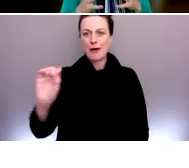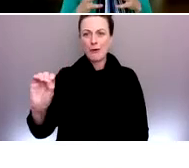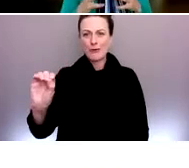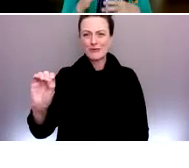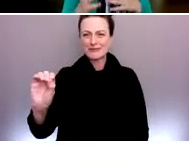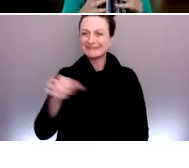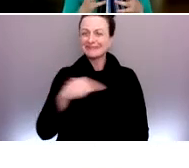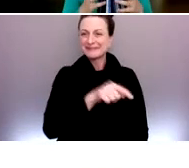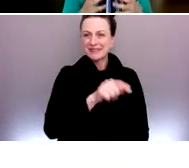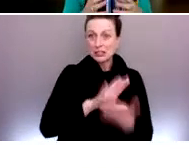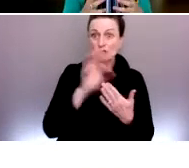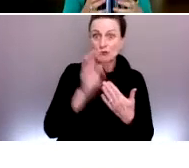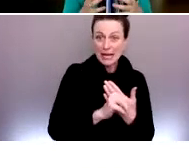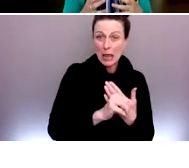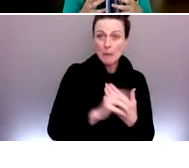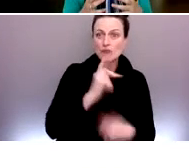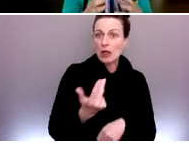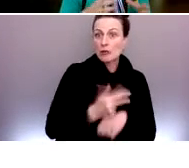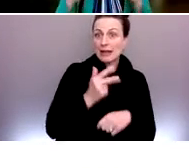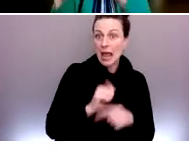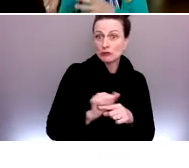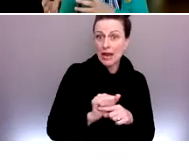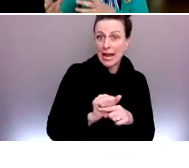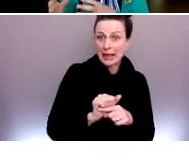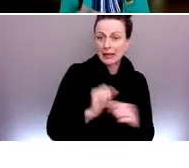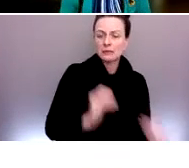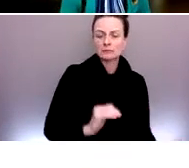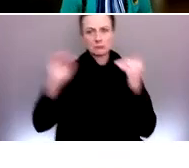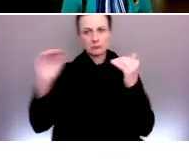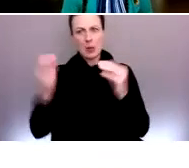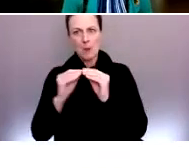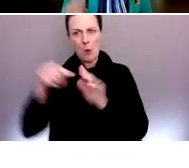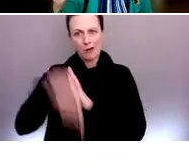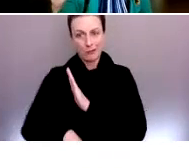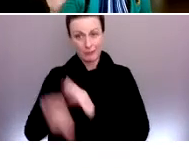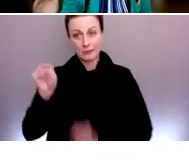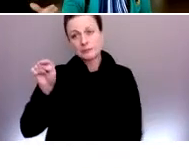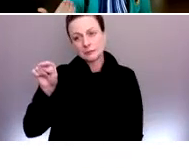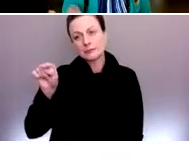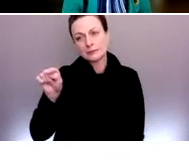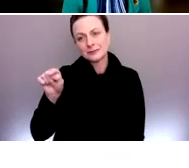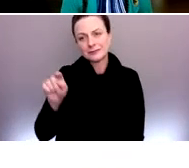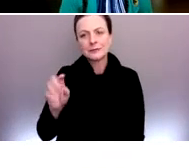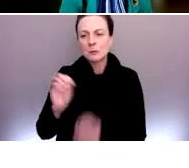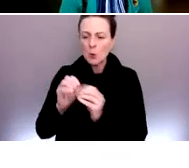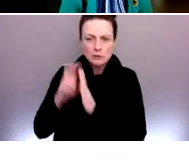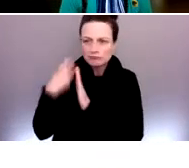curriculum which is a three day training, to the next level. Taking a deeper dive with clients.